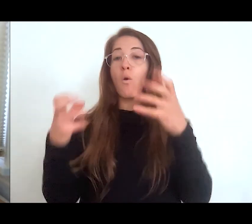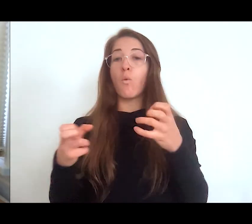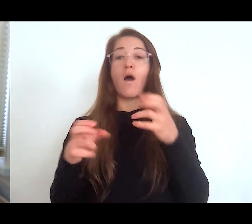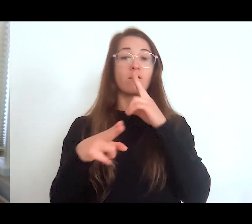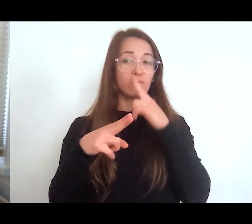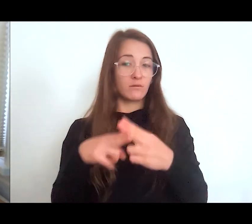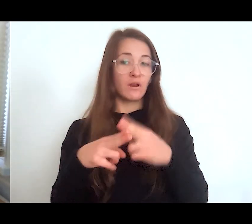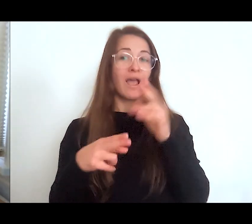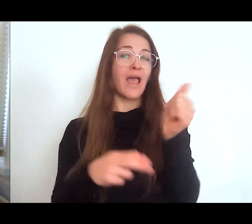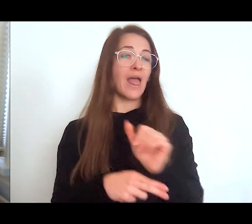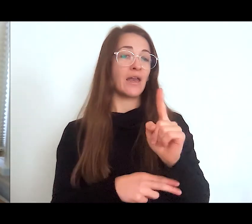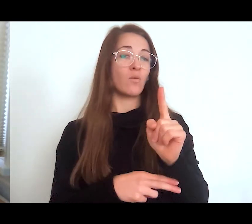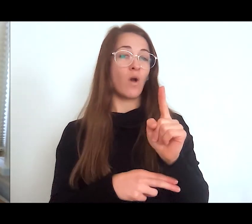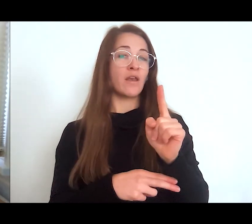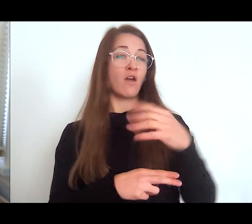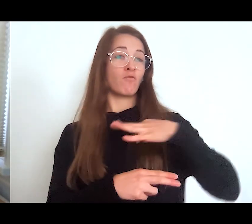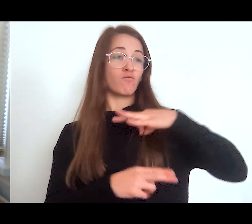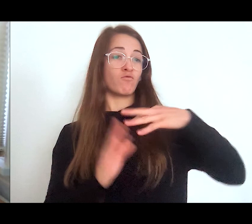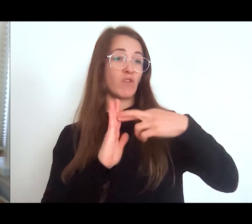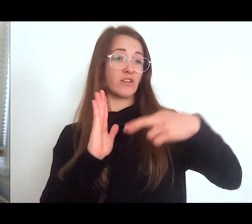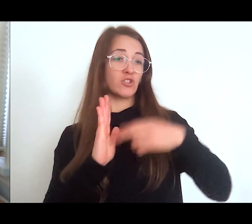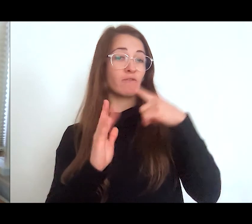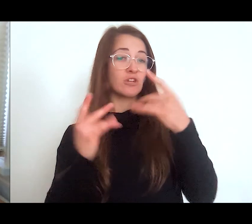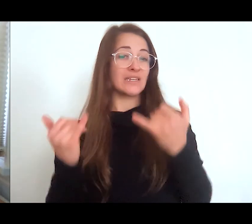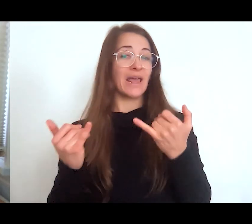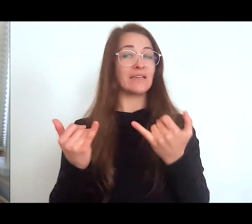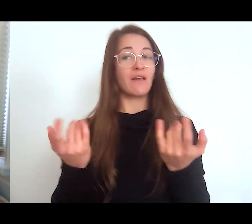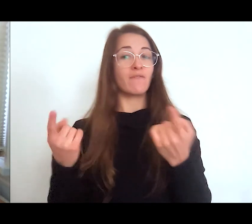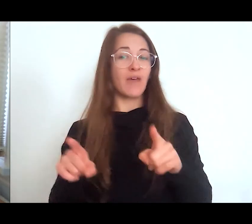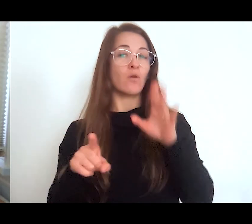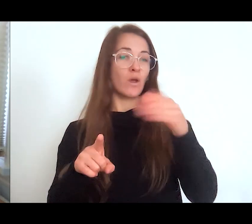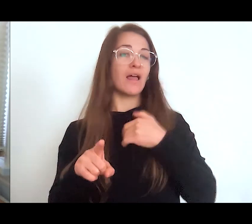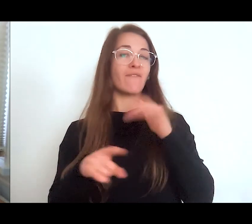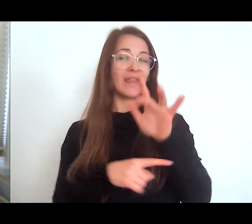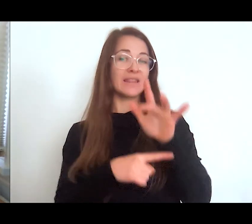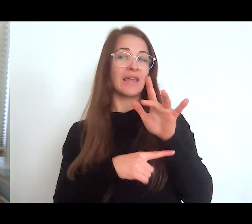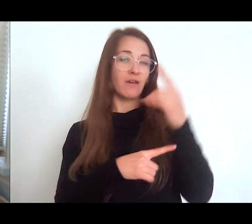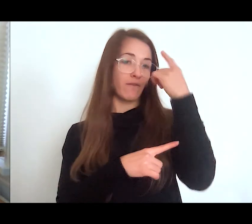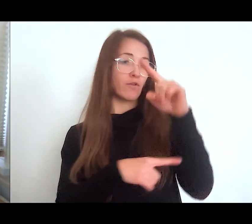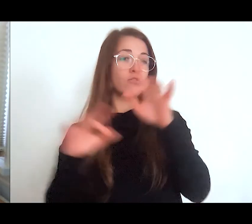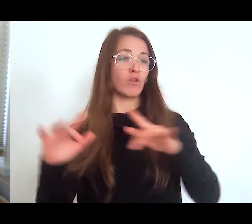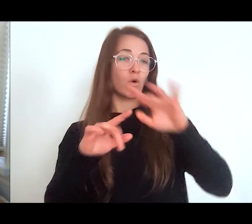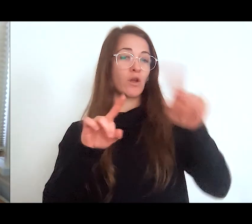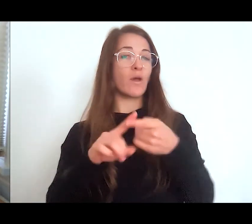AND I ALSO WANTED TO NOTE ANYONE REGISTERED FOR THIS EVENT TODAY WILL RECEIVE AN EMAIL WITH A